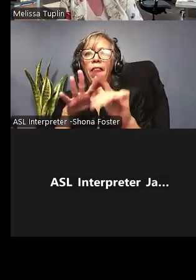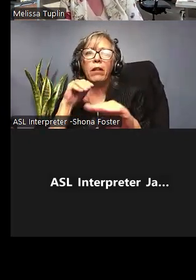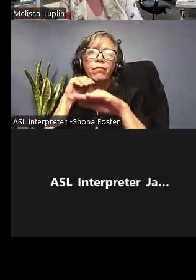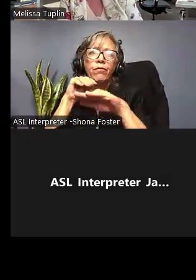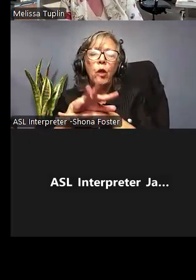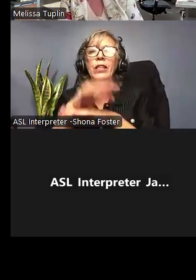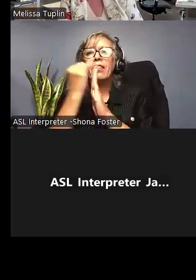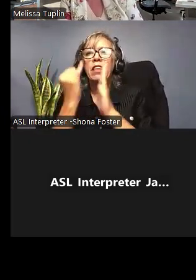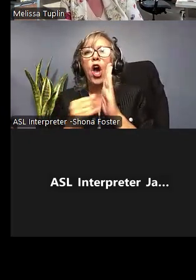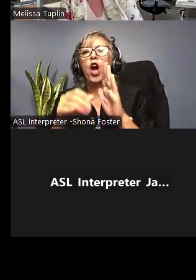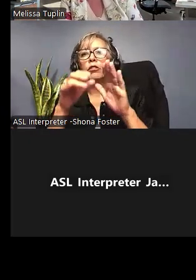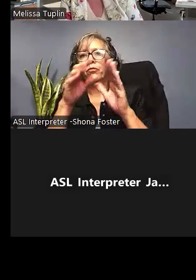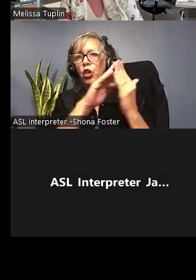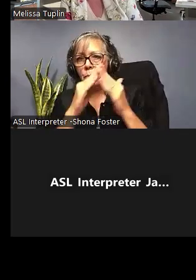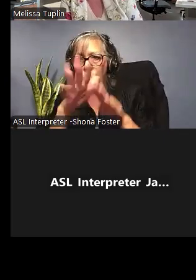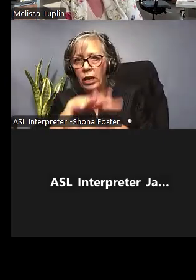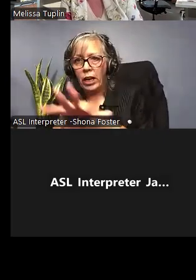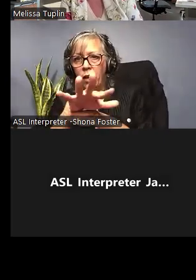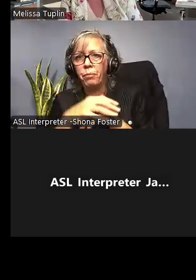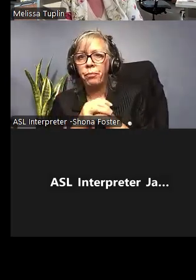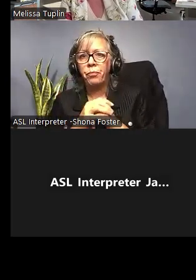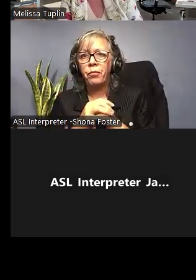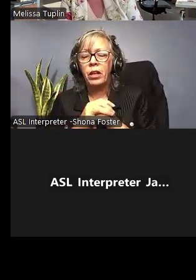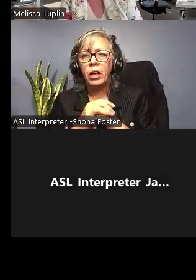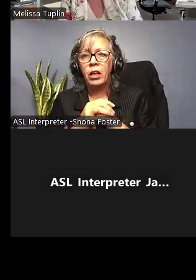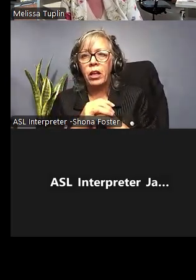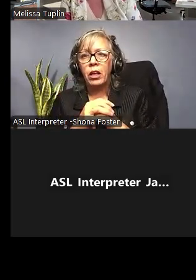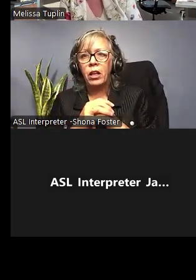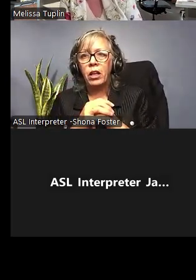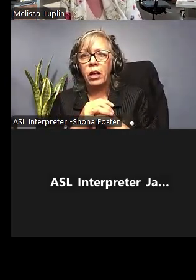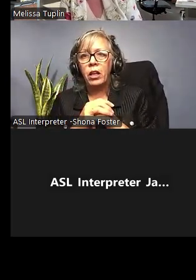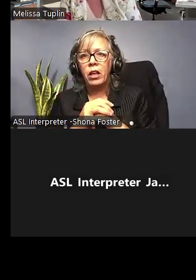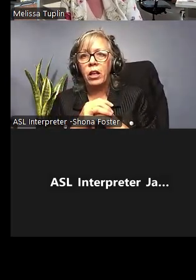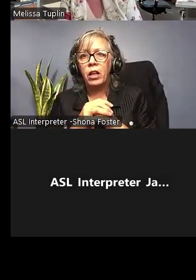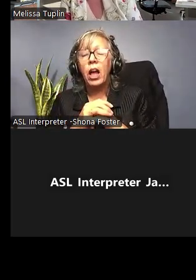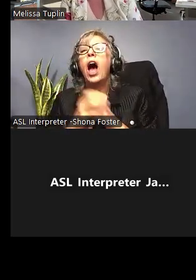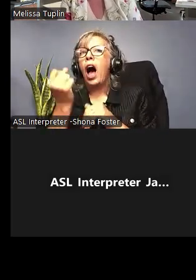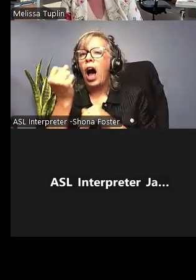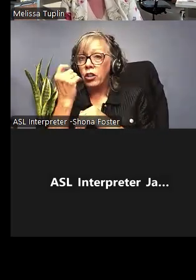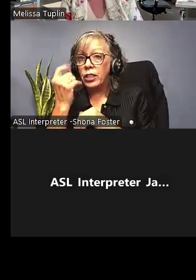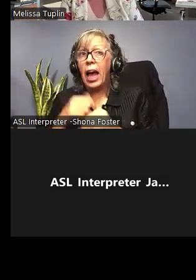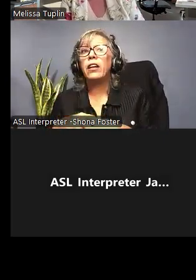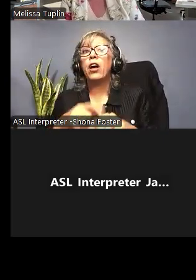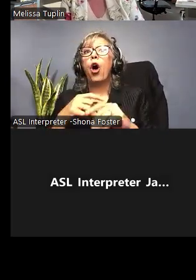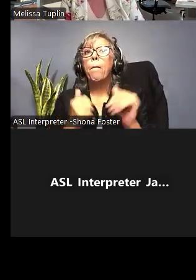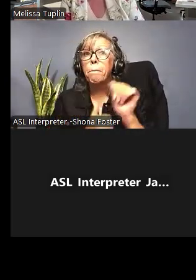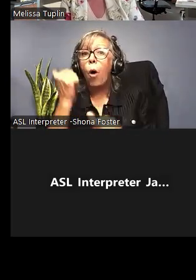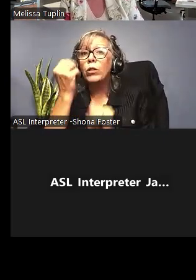While assessors’ primary source for considerations will be the content of your application material,